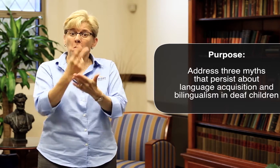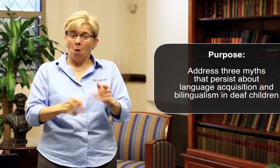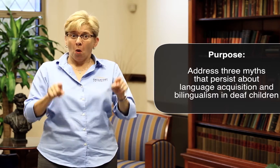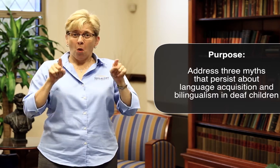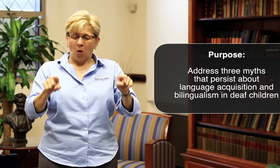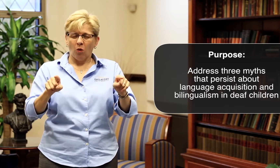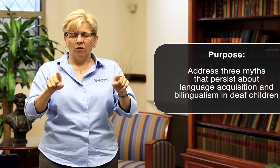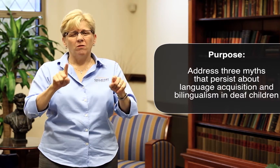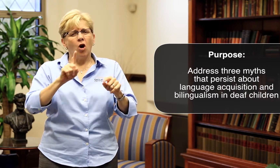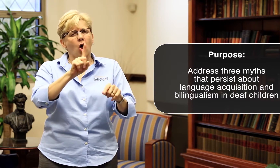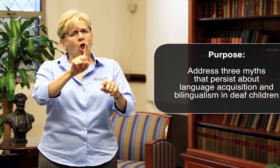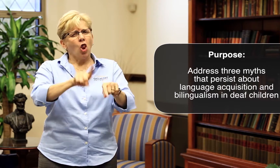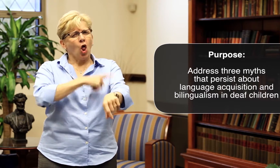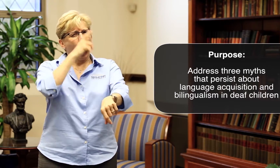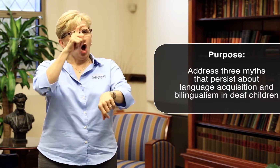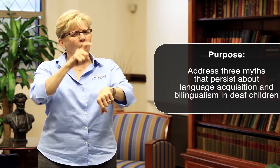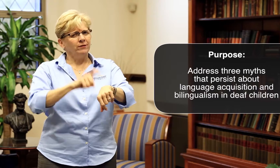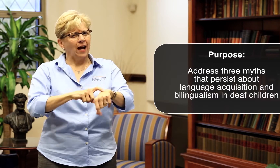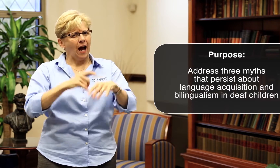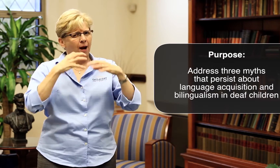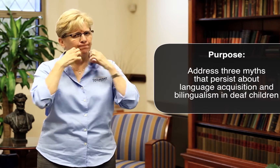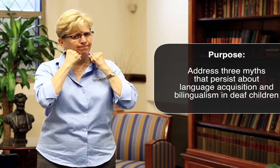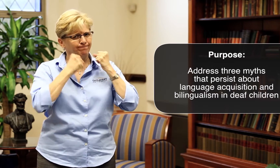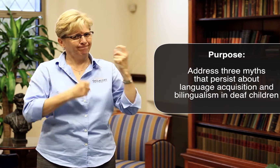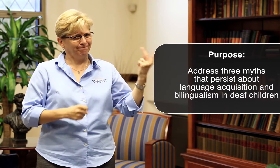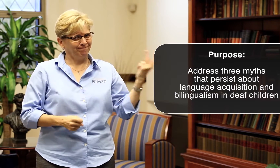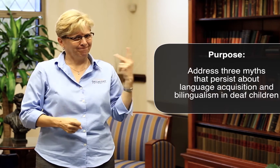both longtime passions of ours.